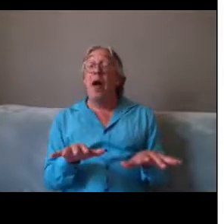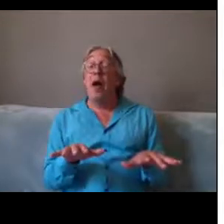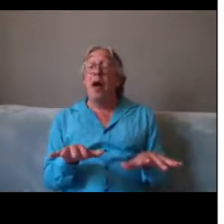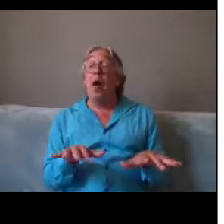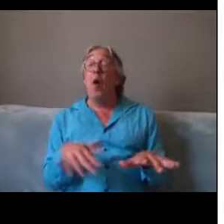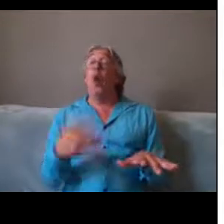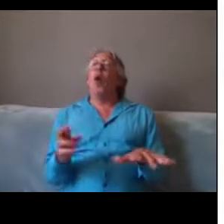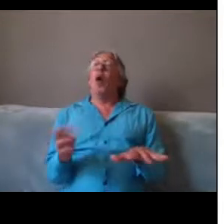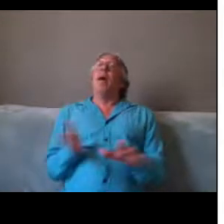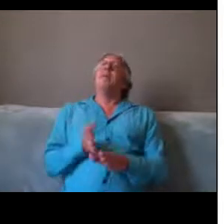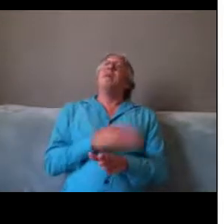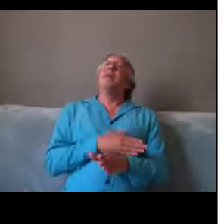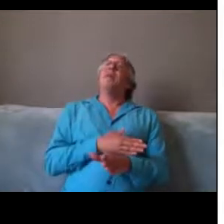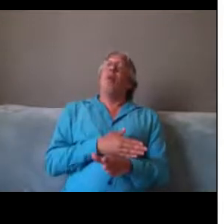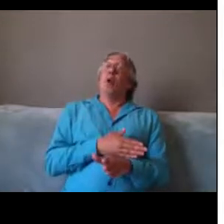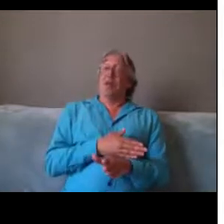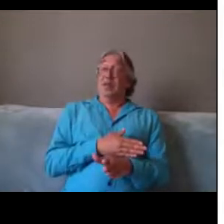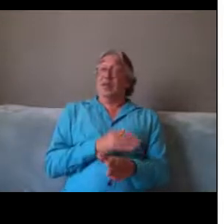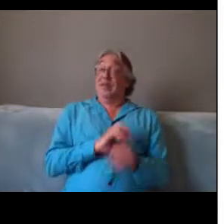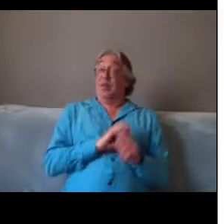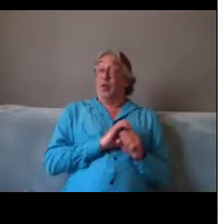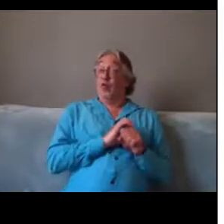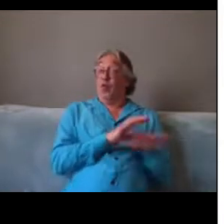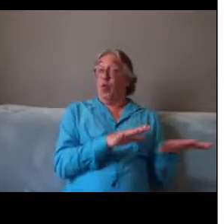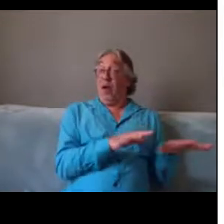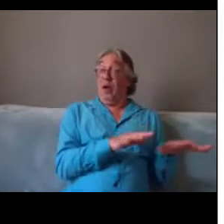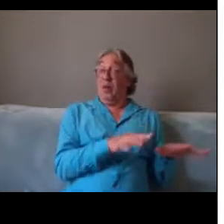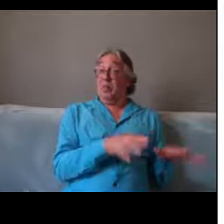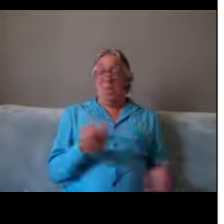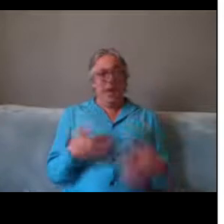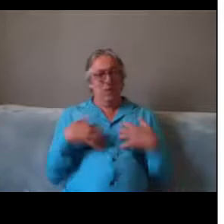all the costs when you go abroad if you need a personal assistant 24-7.